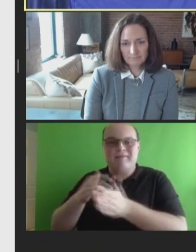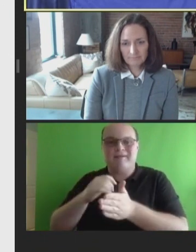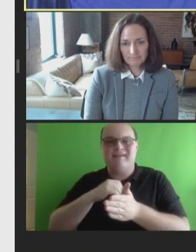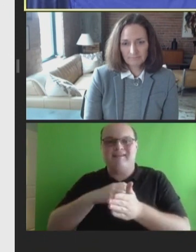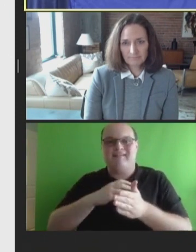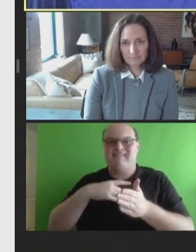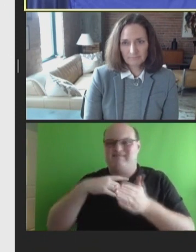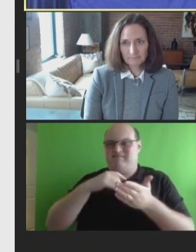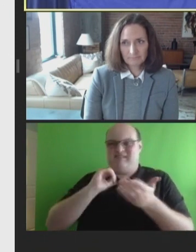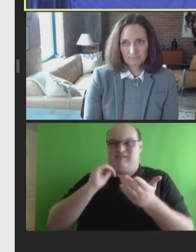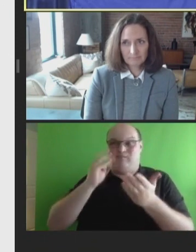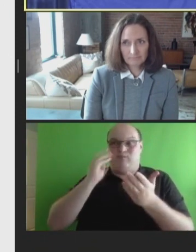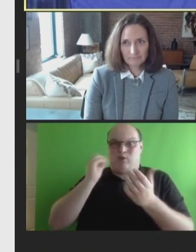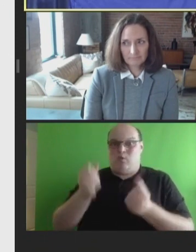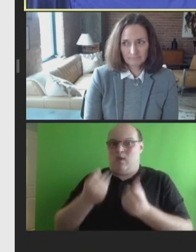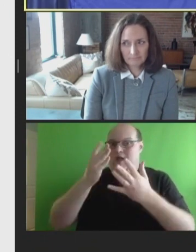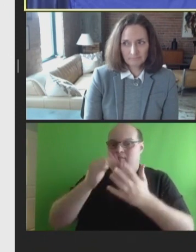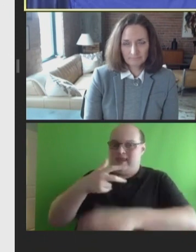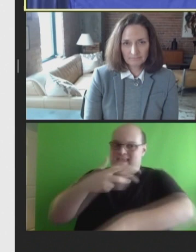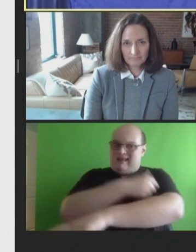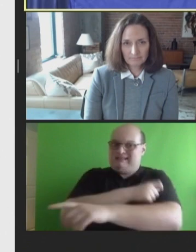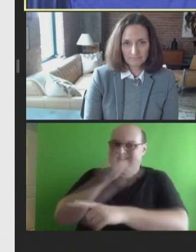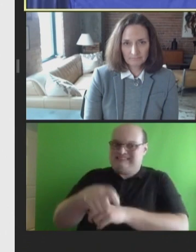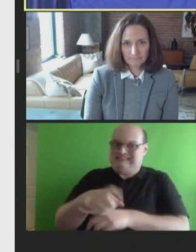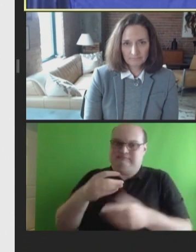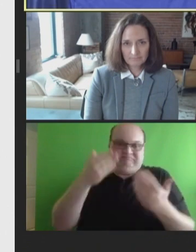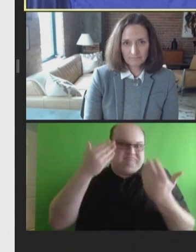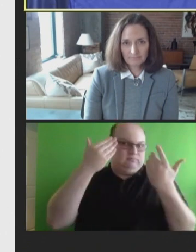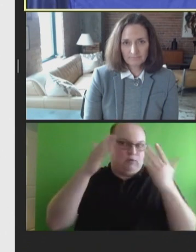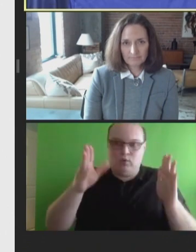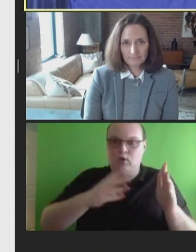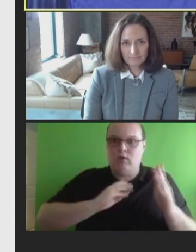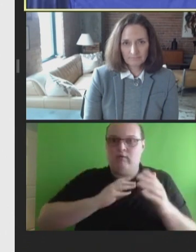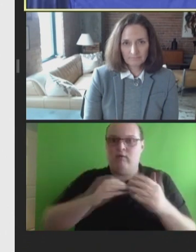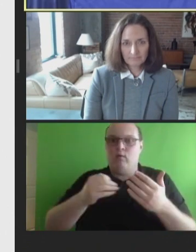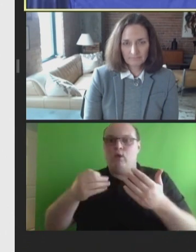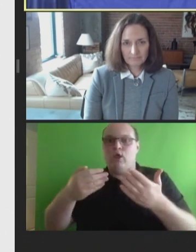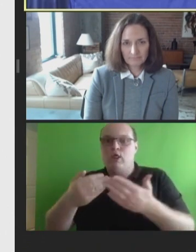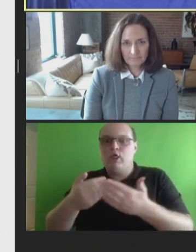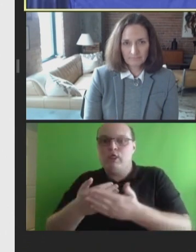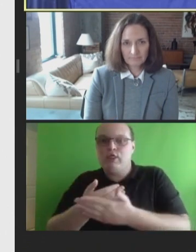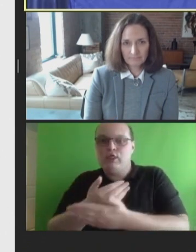the uptake will be initially. Usually, with a new vaccine or a new immunizing agent,